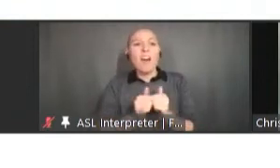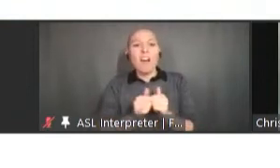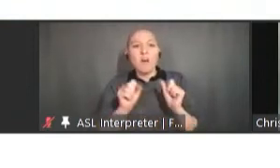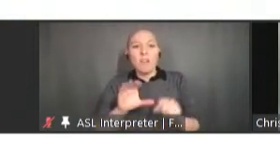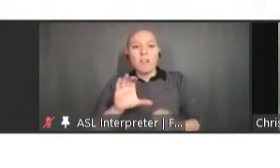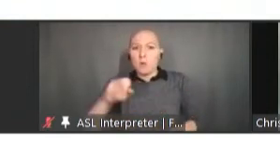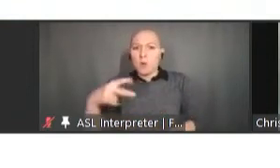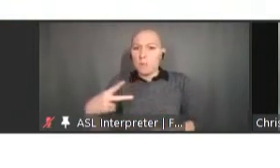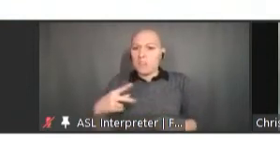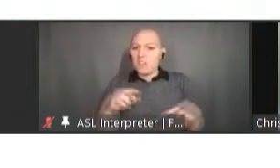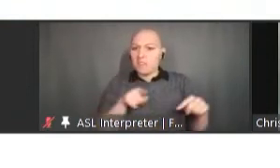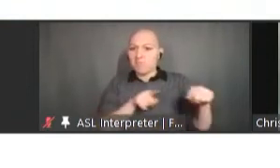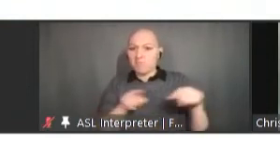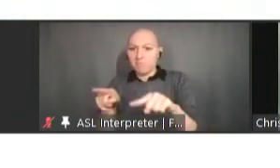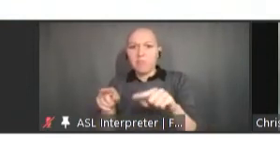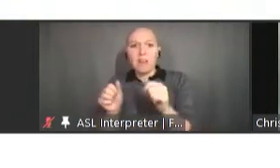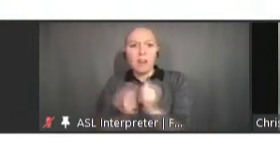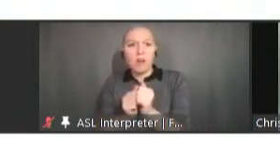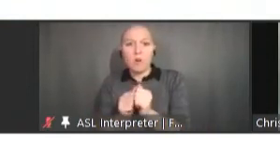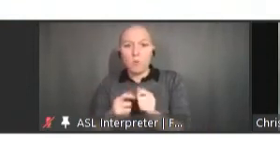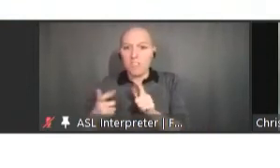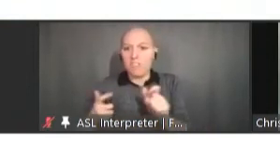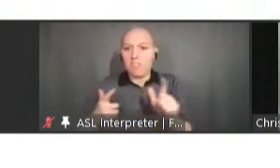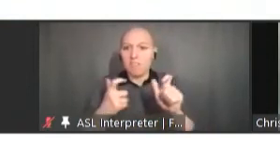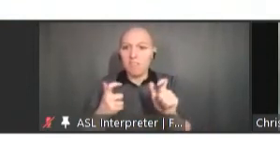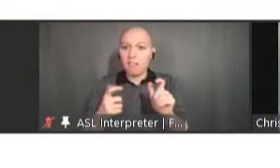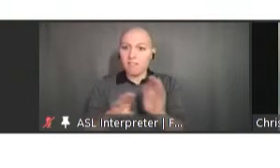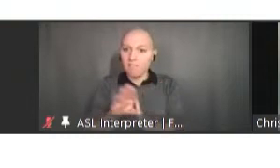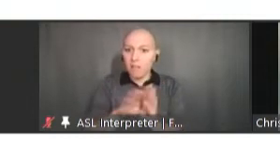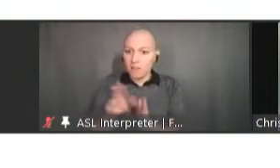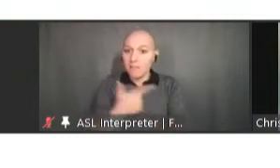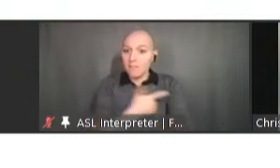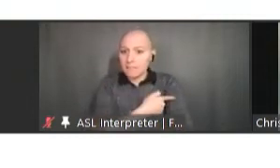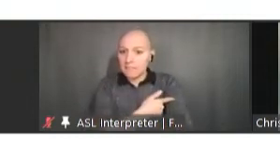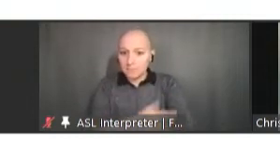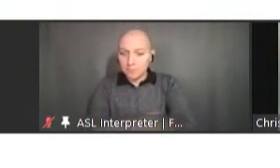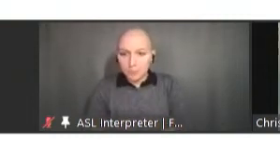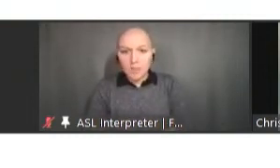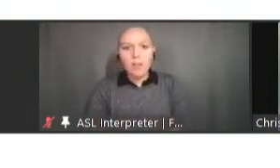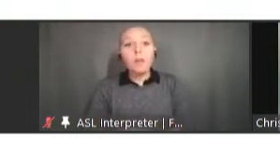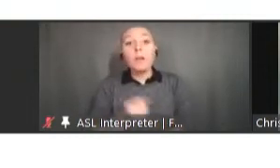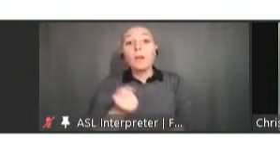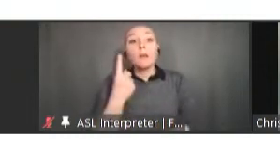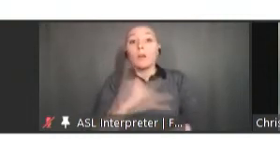establishing vaccine efficacy requires the conduct of a large, randomized placebo-controlled phase